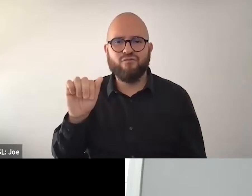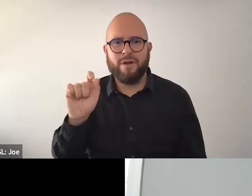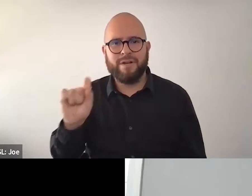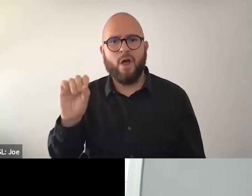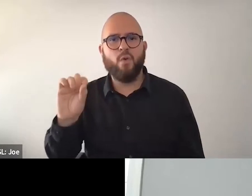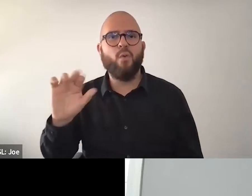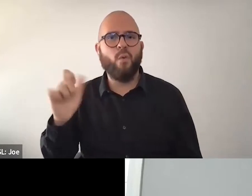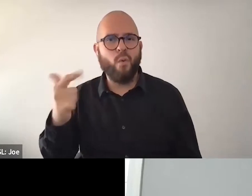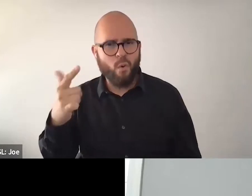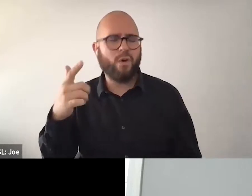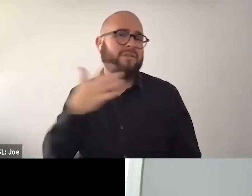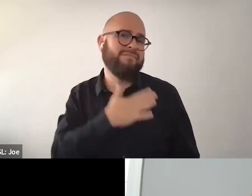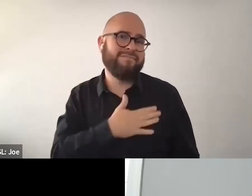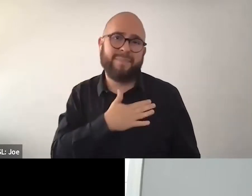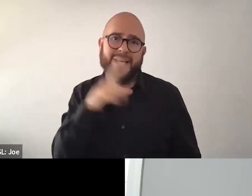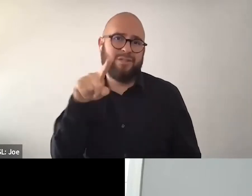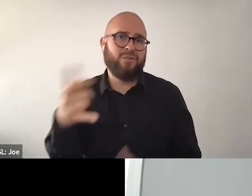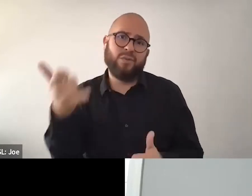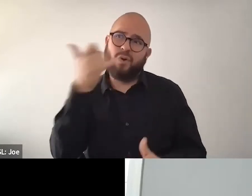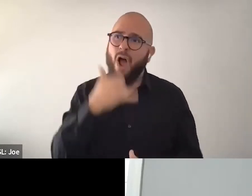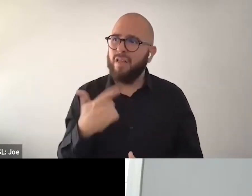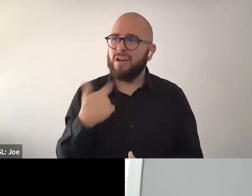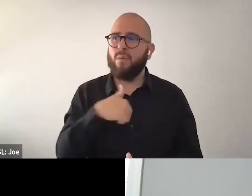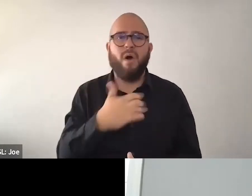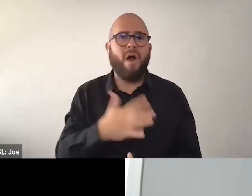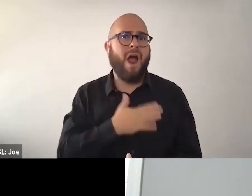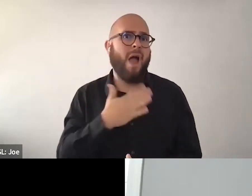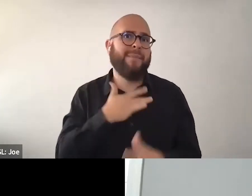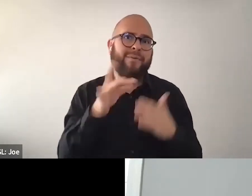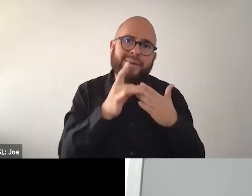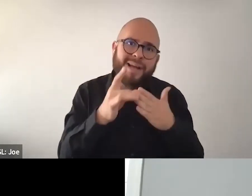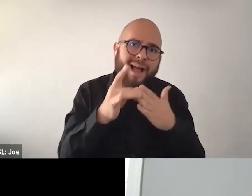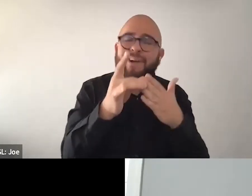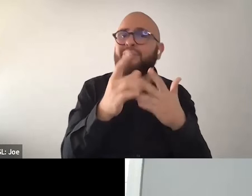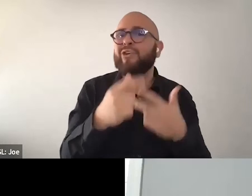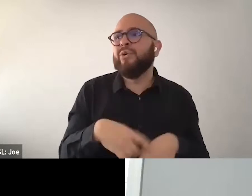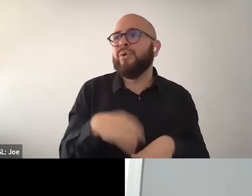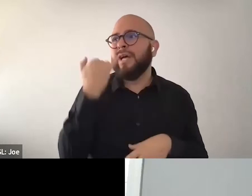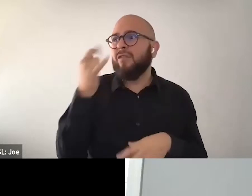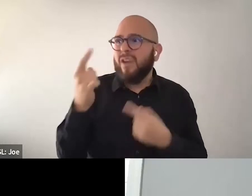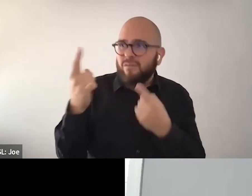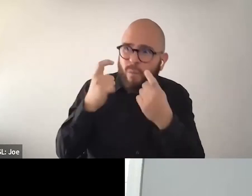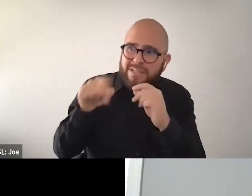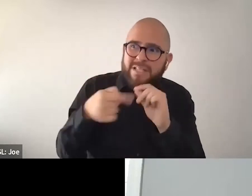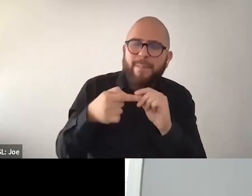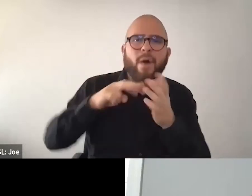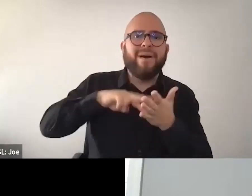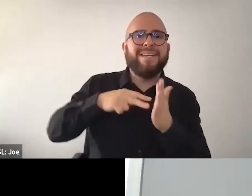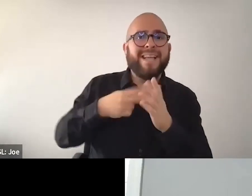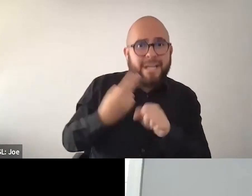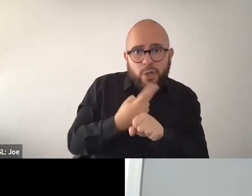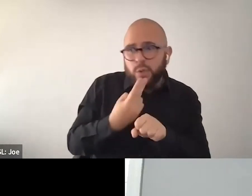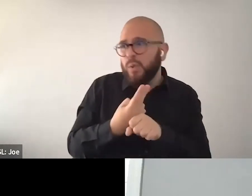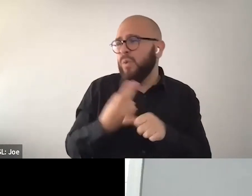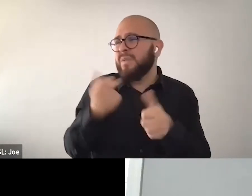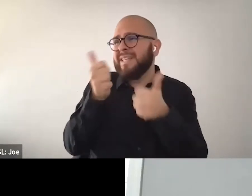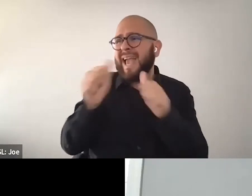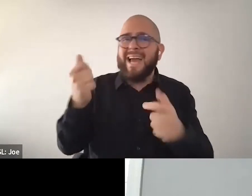We'll be happy to walk you through it if you have questions ahead about intended use or how it works out. We're always available to answer questions.